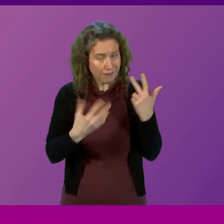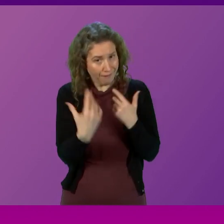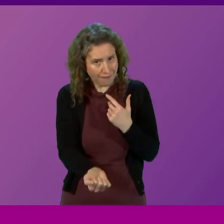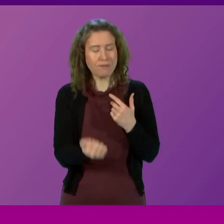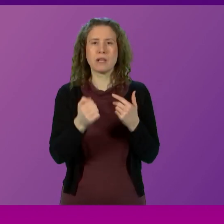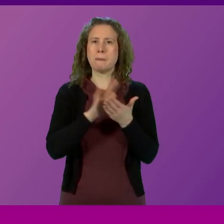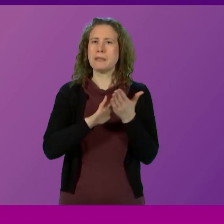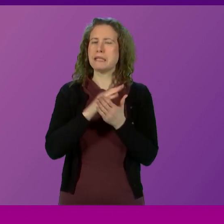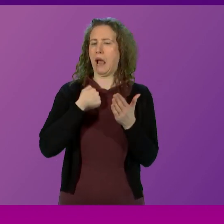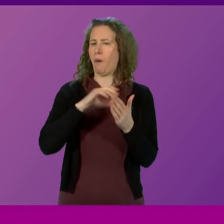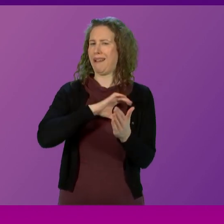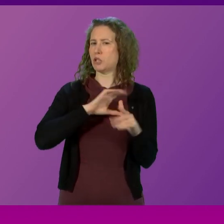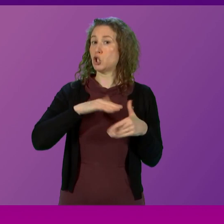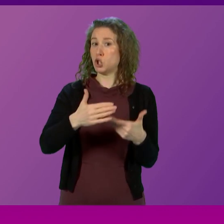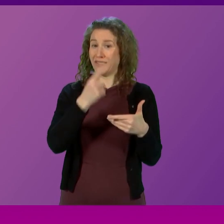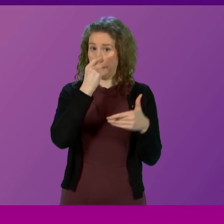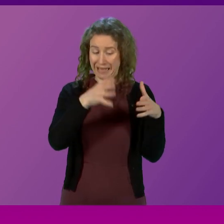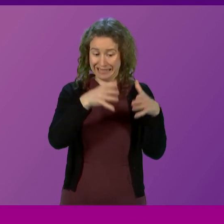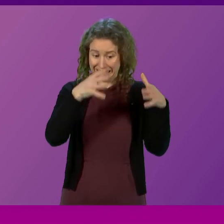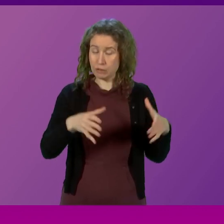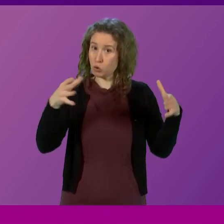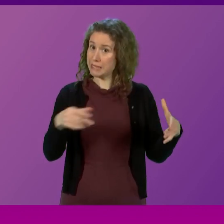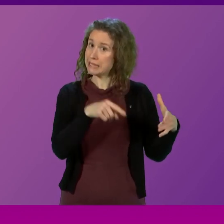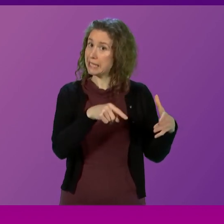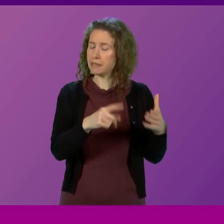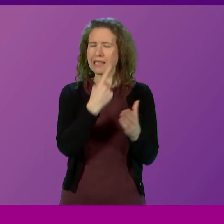the capacity of cancer services is increasing. That is demonstrated by